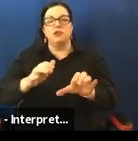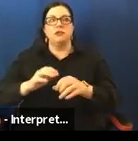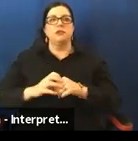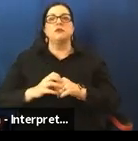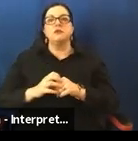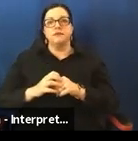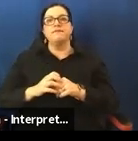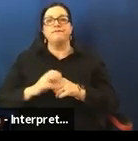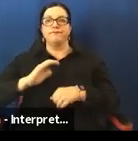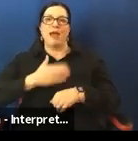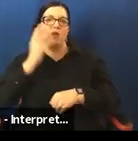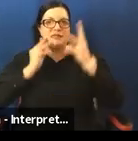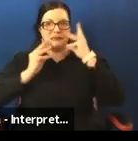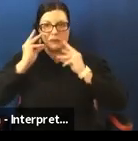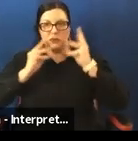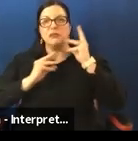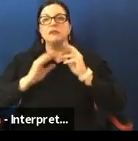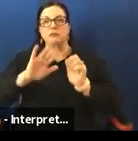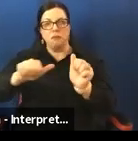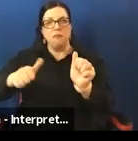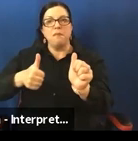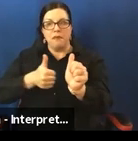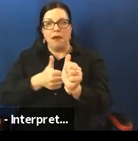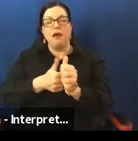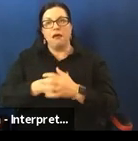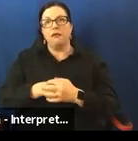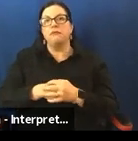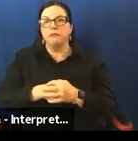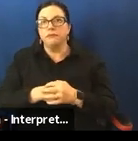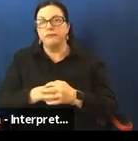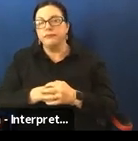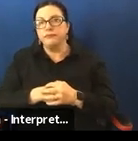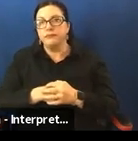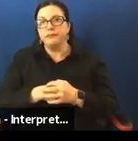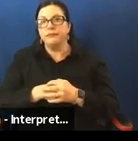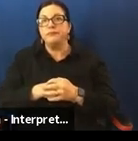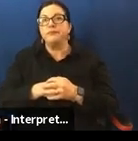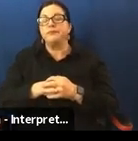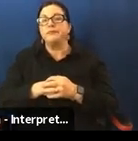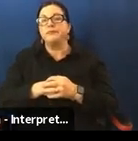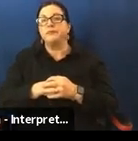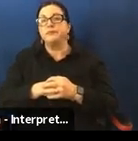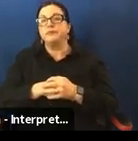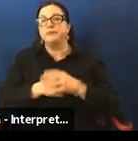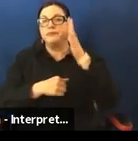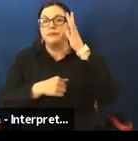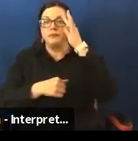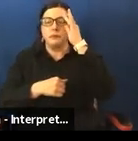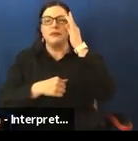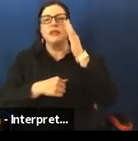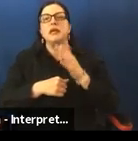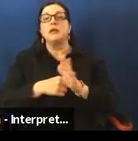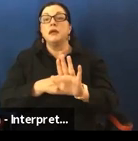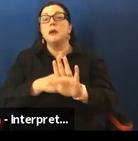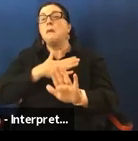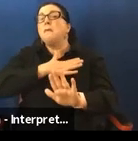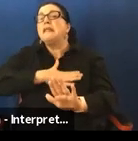Jason Williams: Responsibility and anti racism and again trauma informed practices and and so please reach out to me. If you'd like to talk more about this.